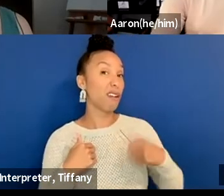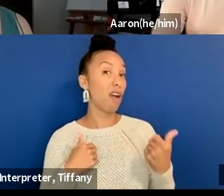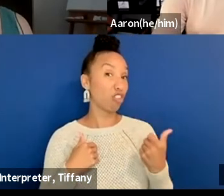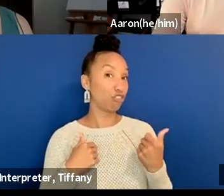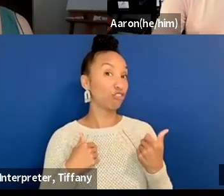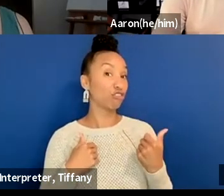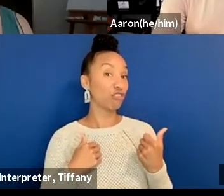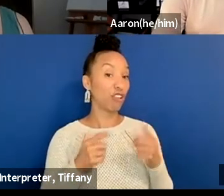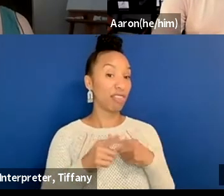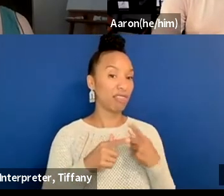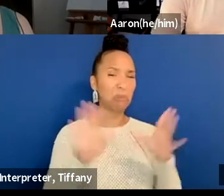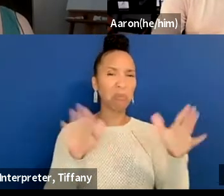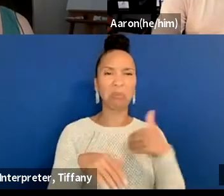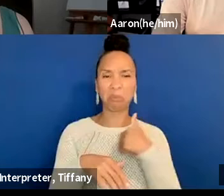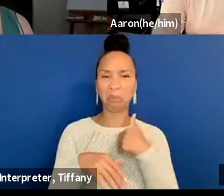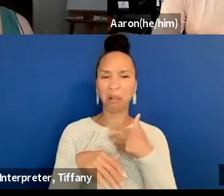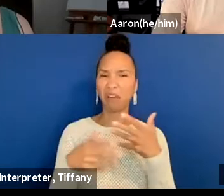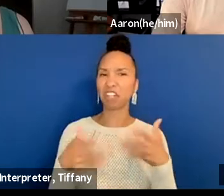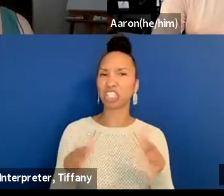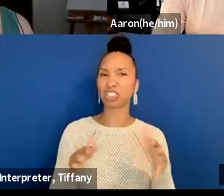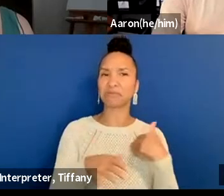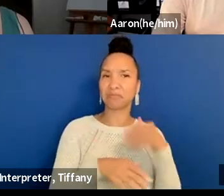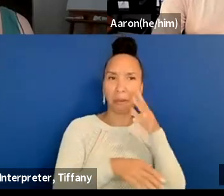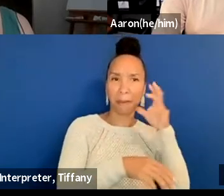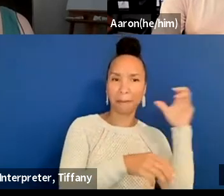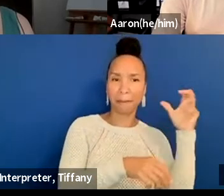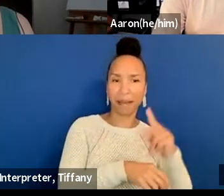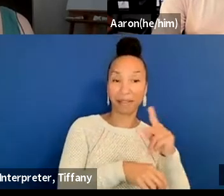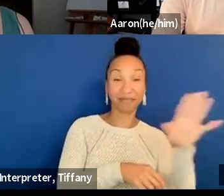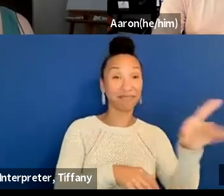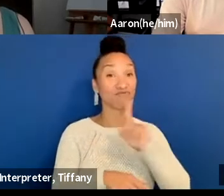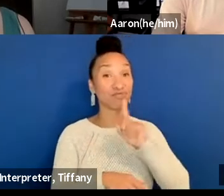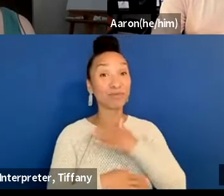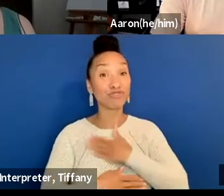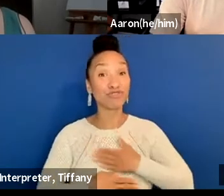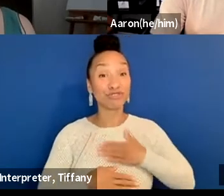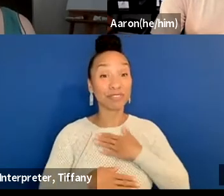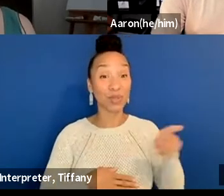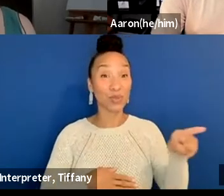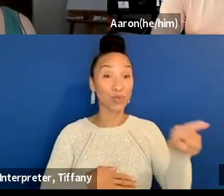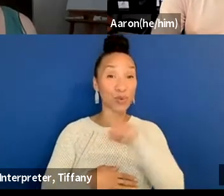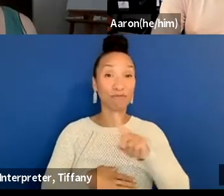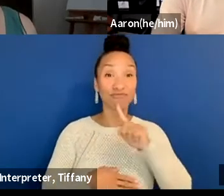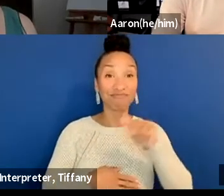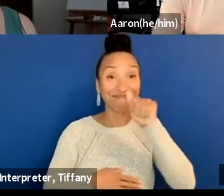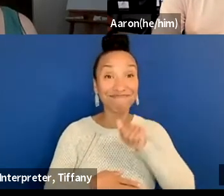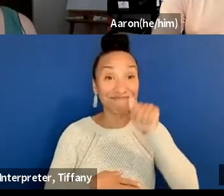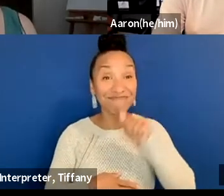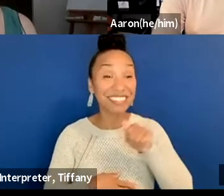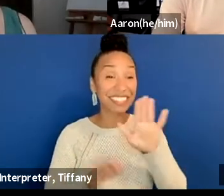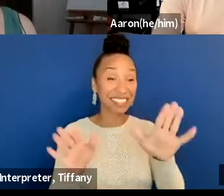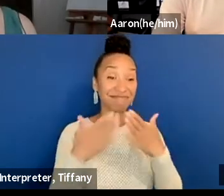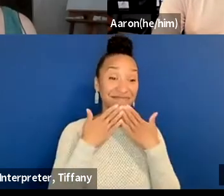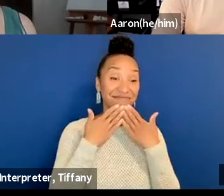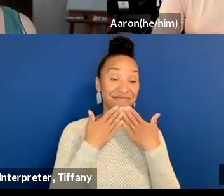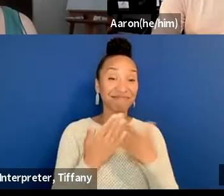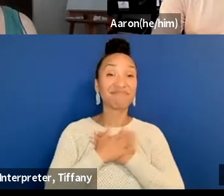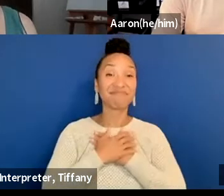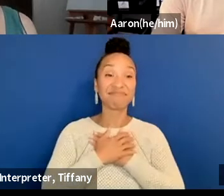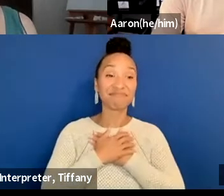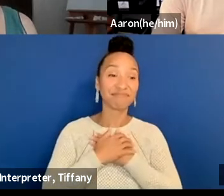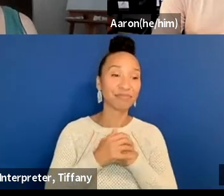Benjamin (they/them/elle): But like is so related to what Leah is raising and just i've learned a lot from another adopted and foster person Genevieve Saavedra.